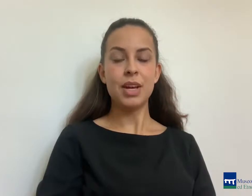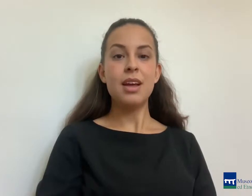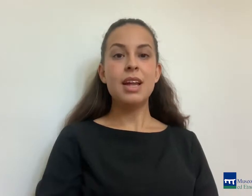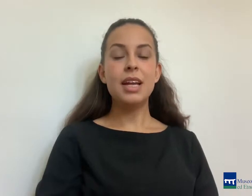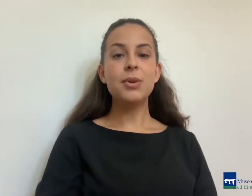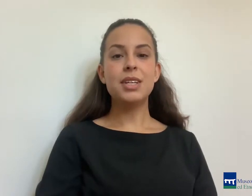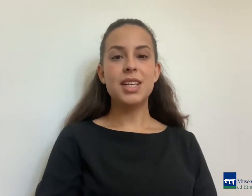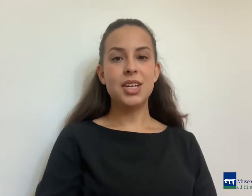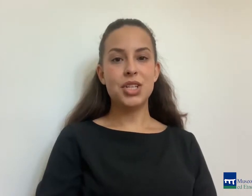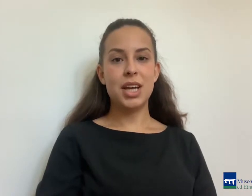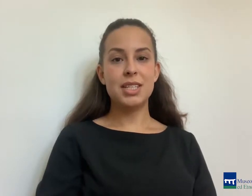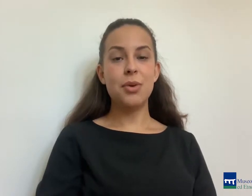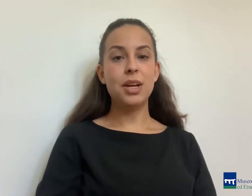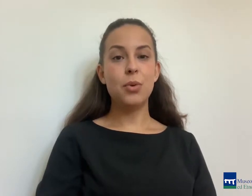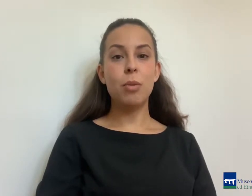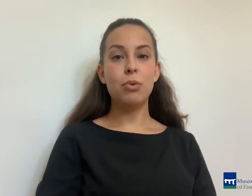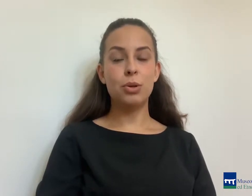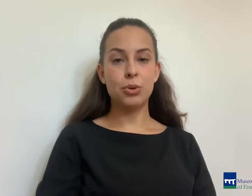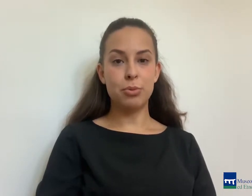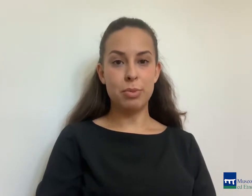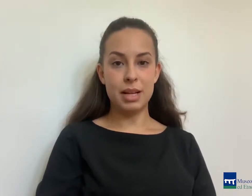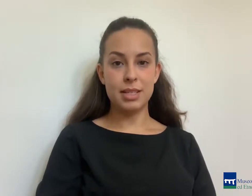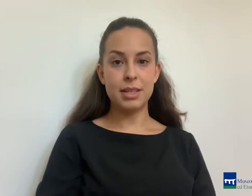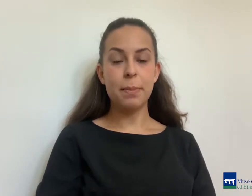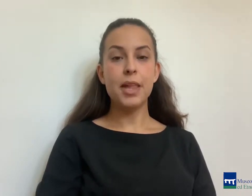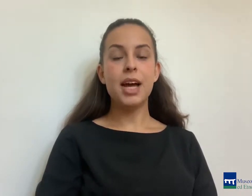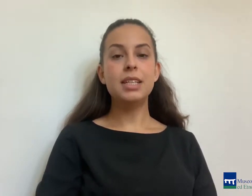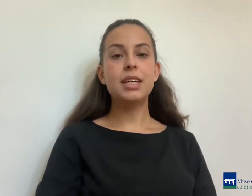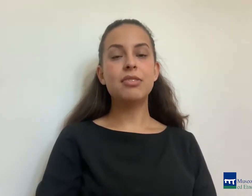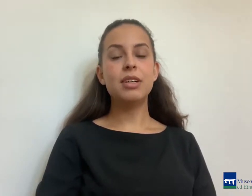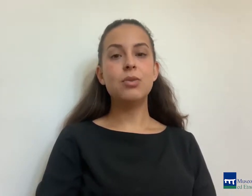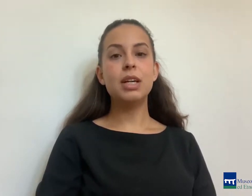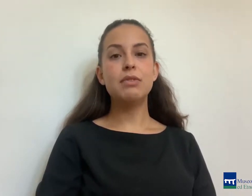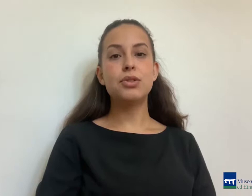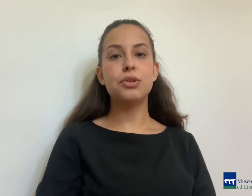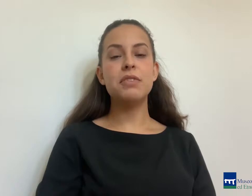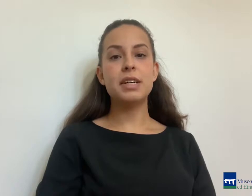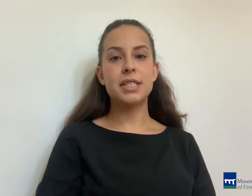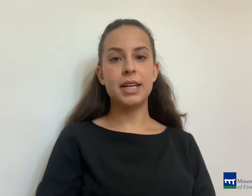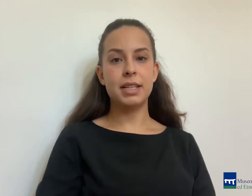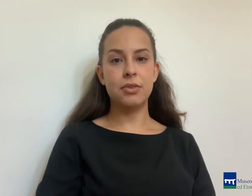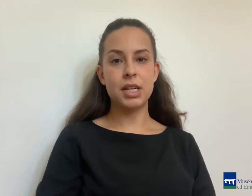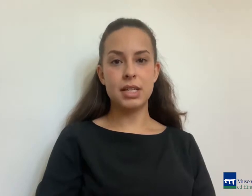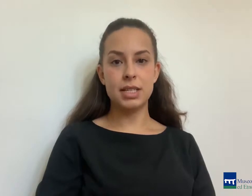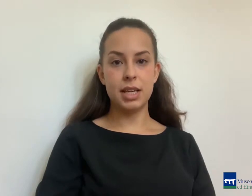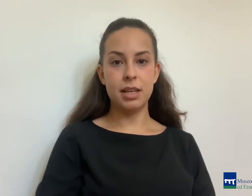Chinese Sign Language is a very complex language, within which there are several categories of signs.